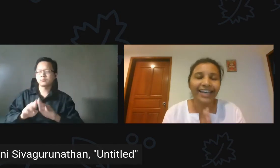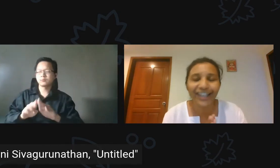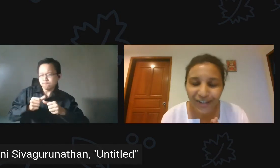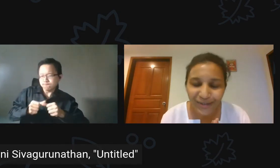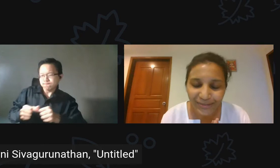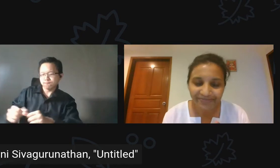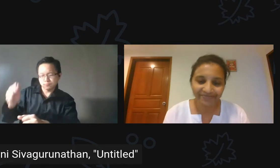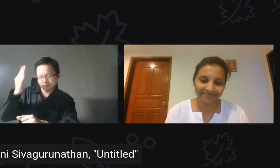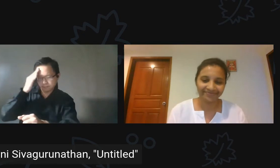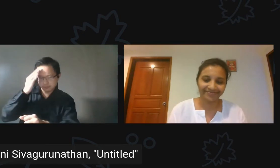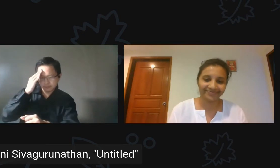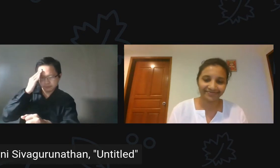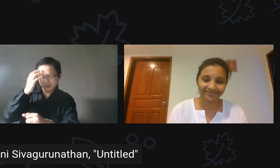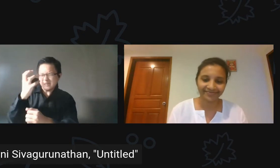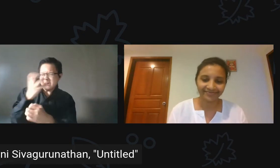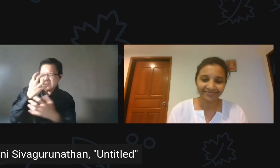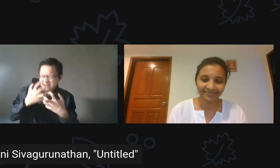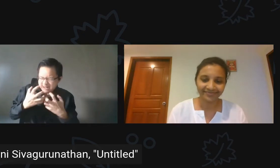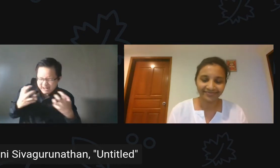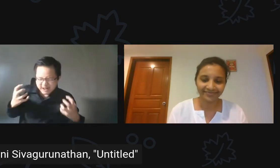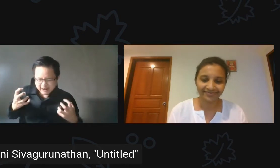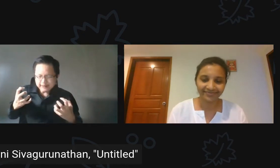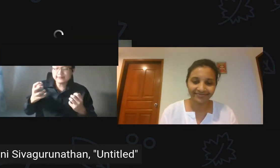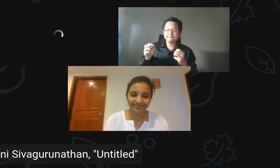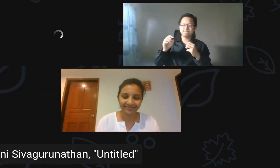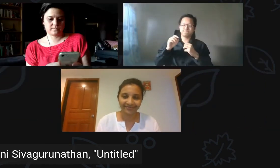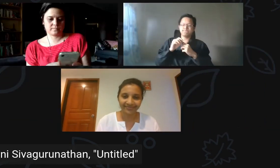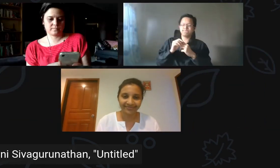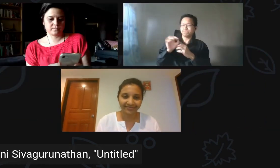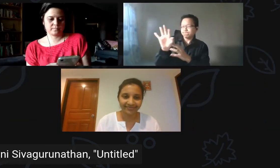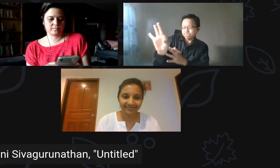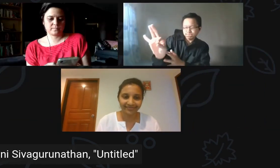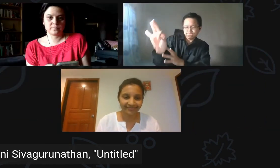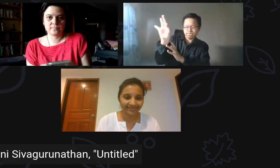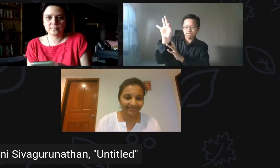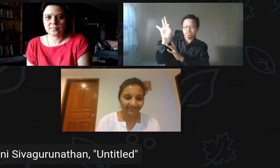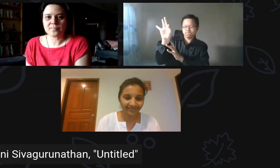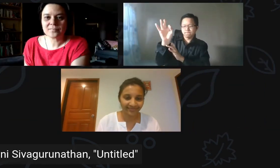Thank you.